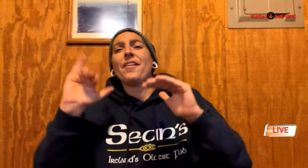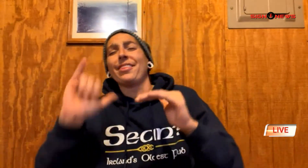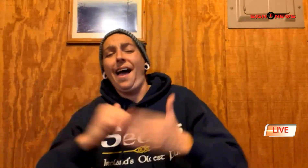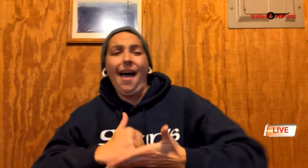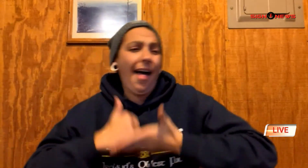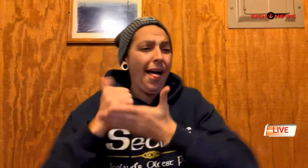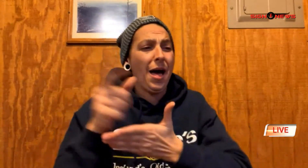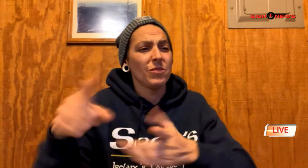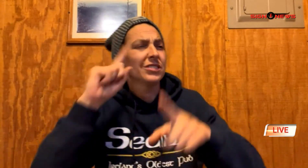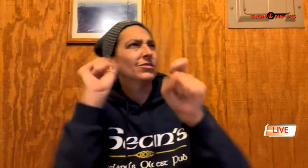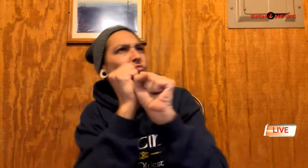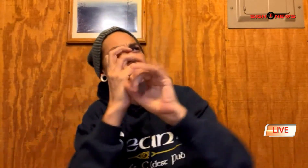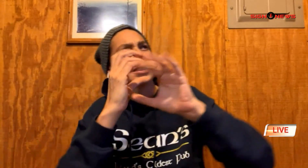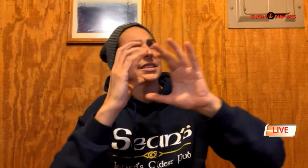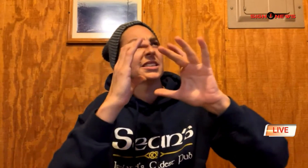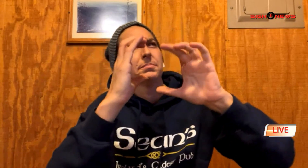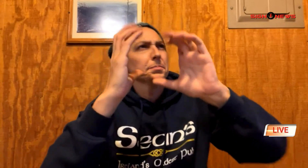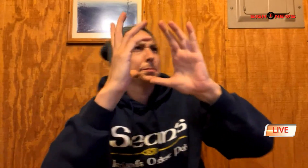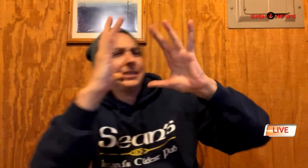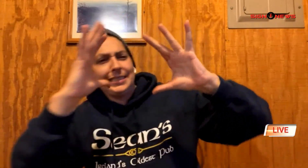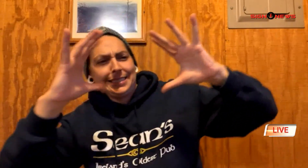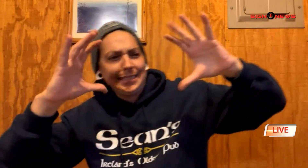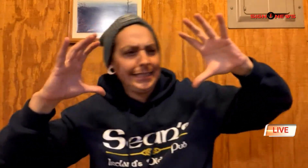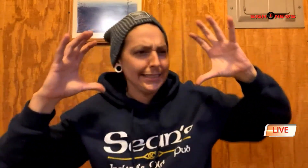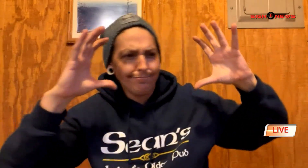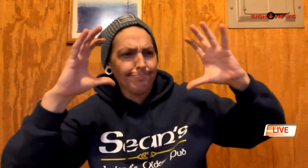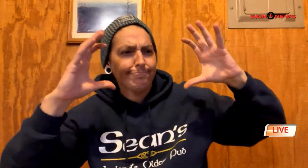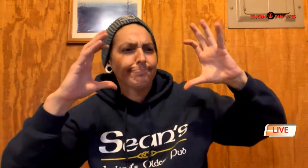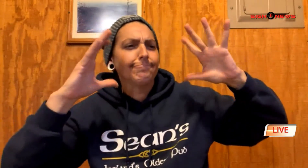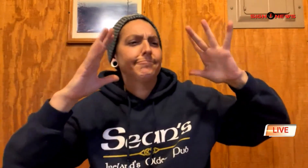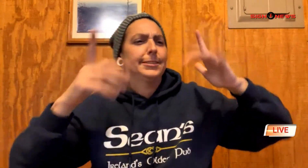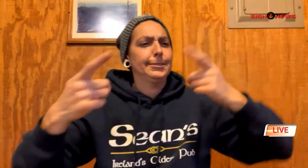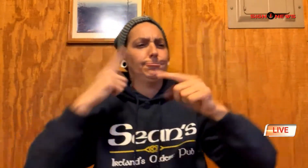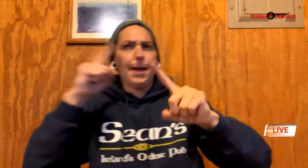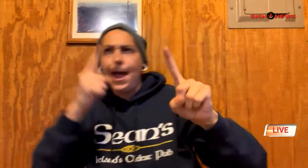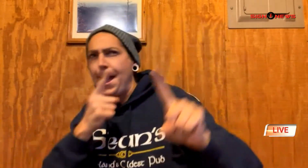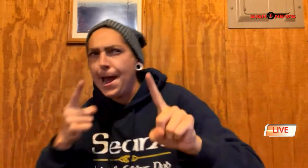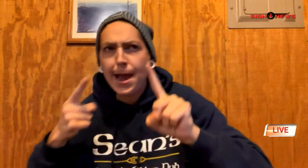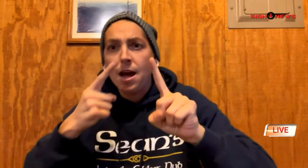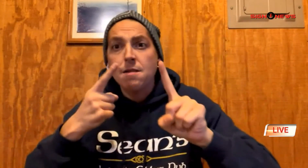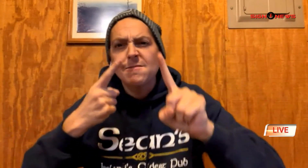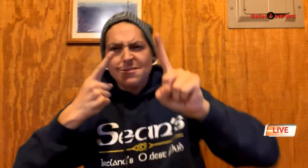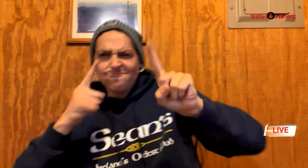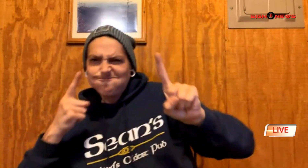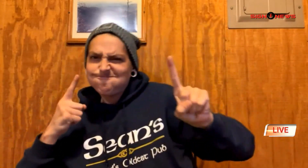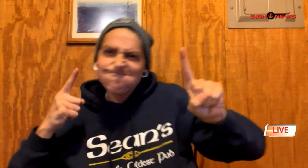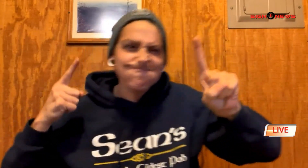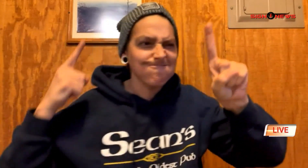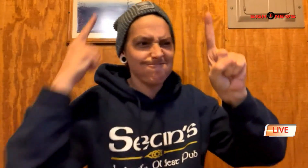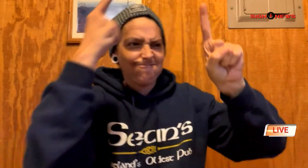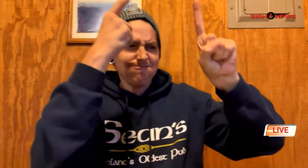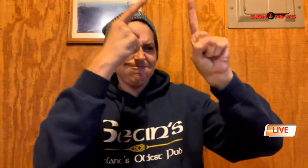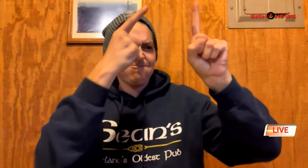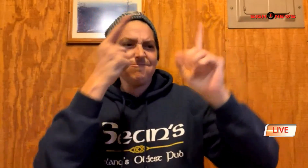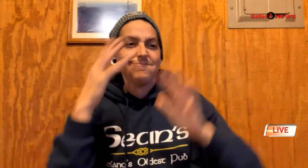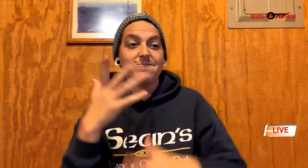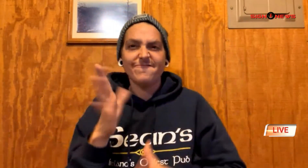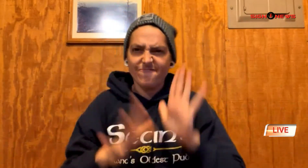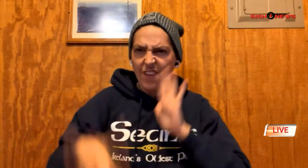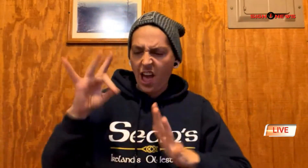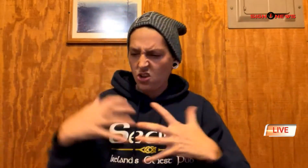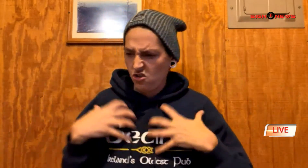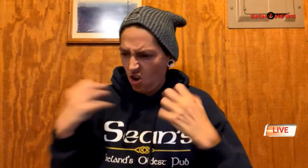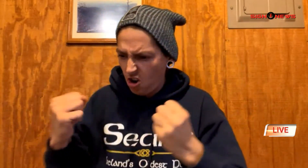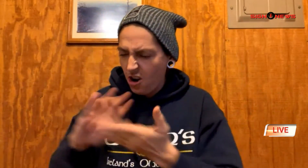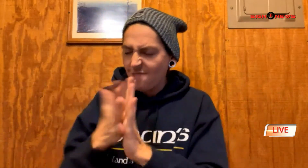hopefully help you dream a little bigger aim a little higher and find the courage to be